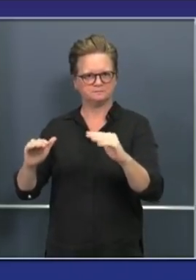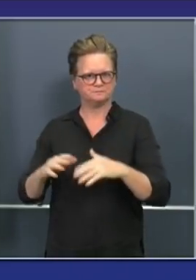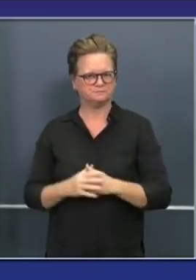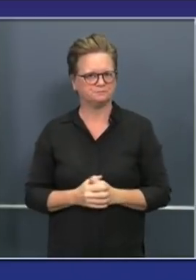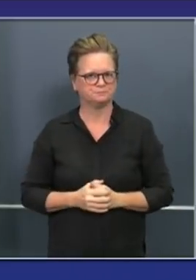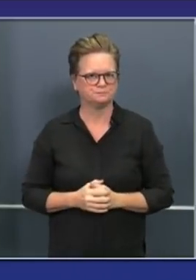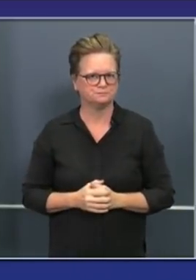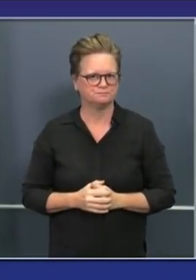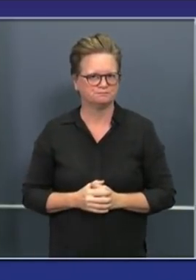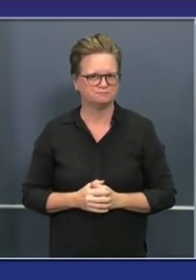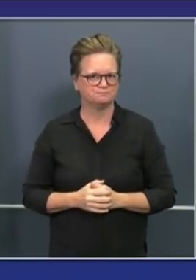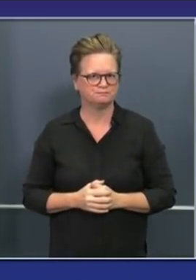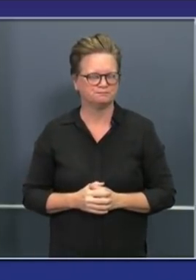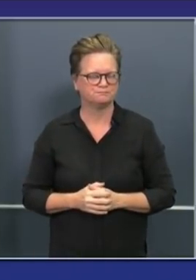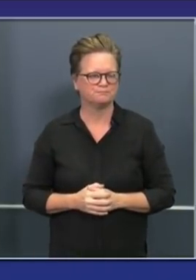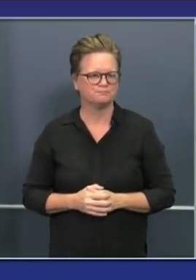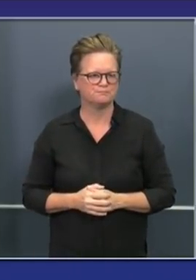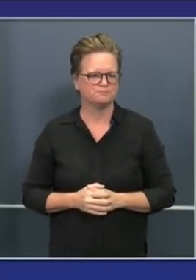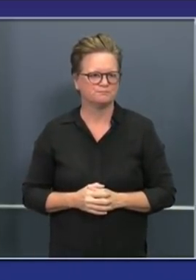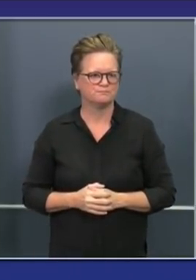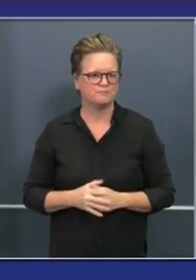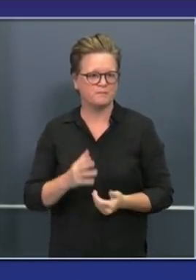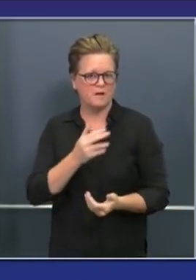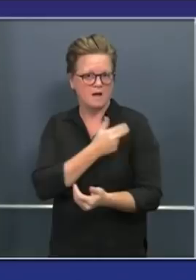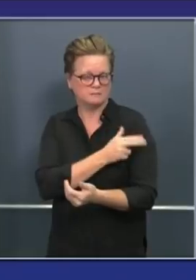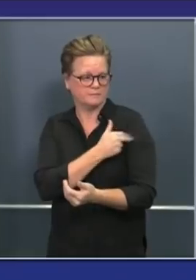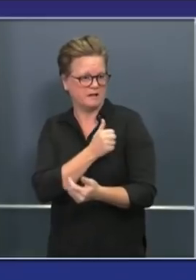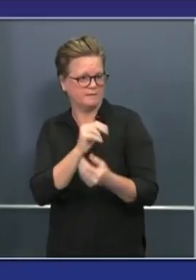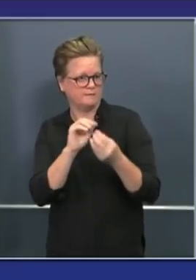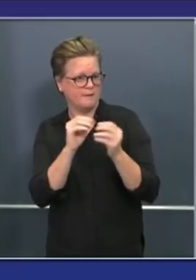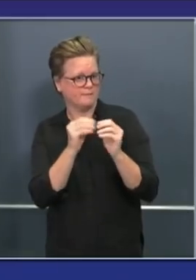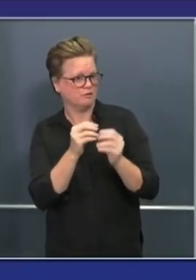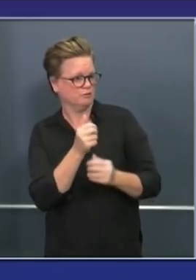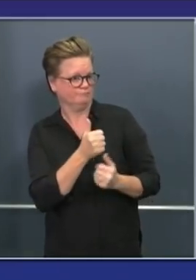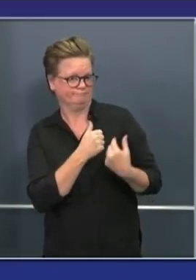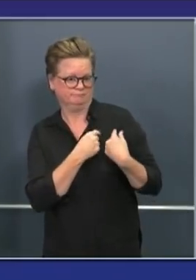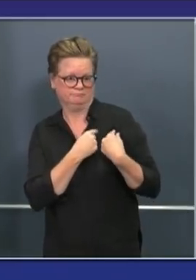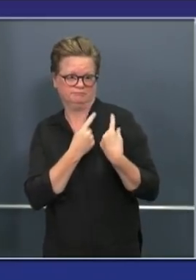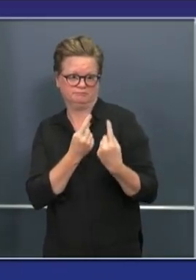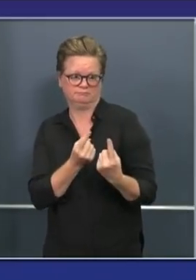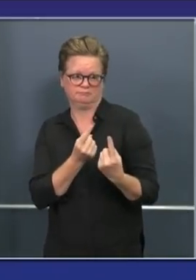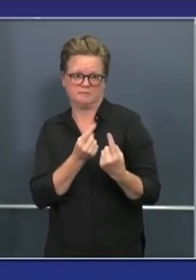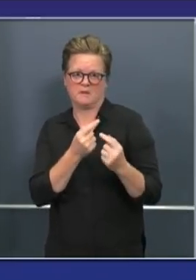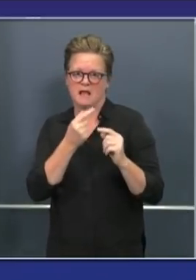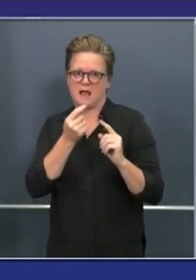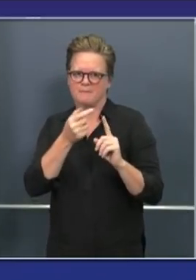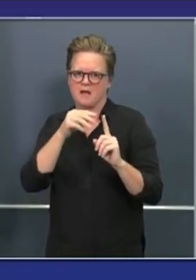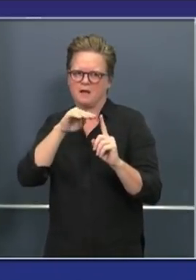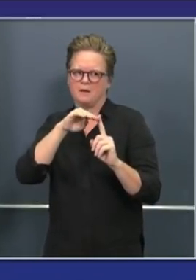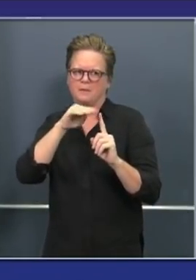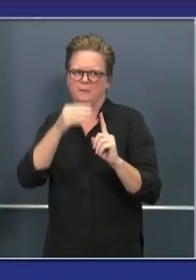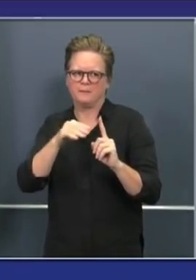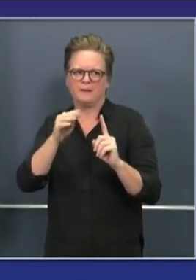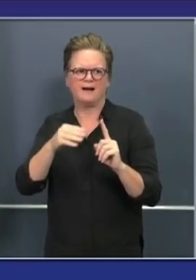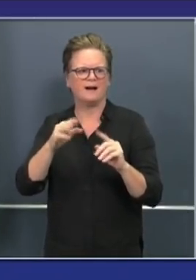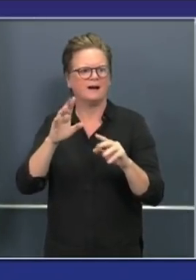ORANGE LINE YOU SEE ABOVE, HOSPITALIZATION NUMBERS WENT UP0.4% YESTERDAY. THEY WERE DOWN ABOUT 3.1% THE DAY BEFORE.